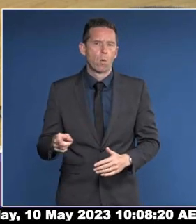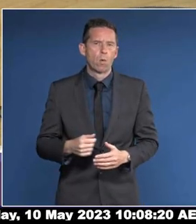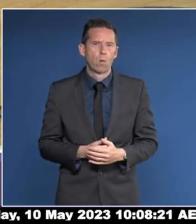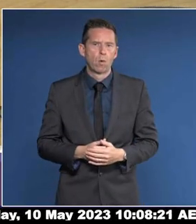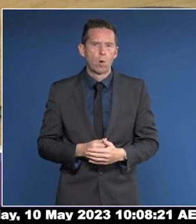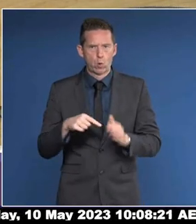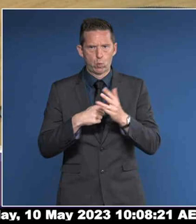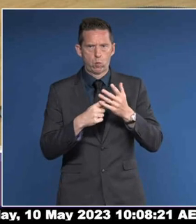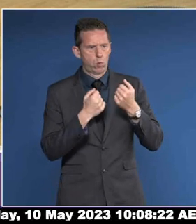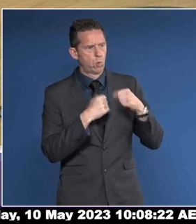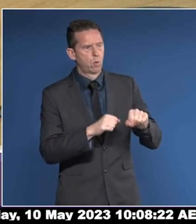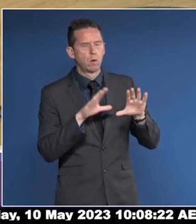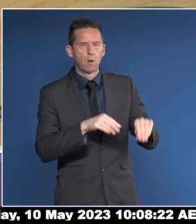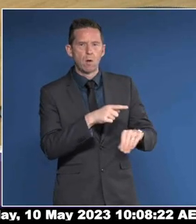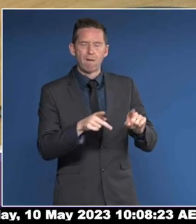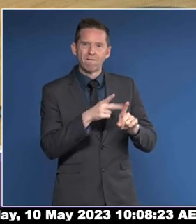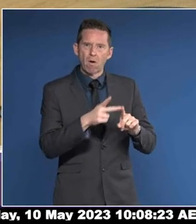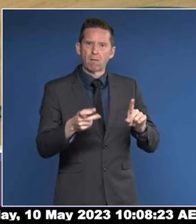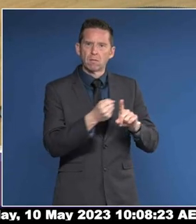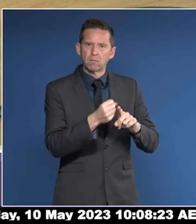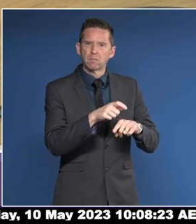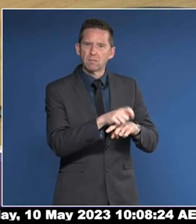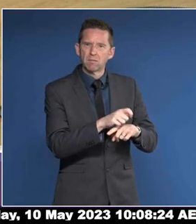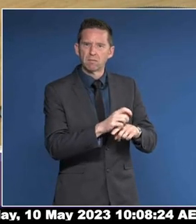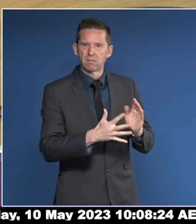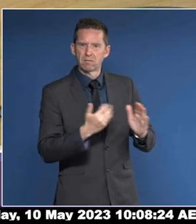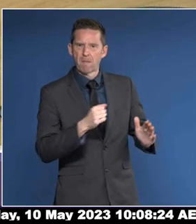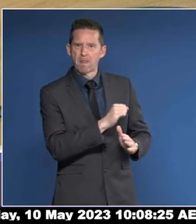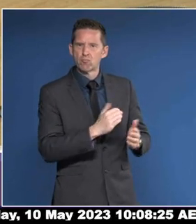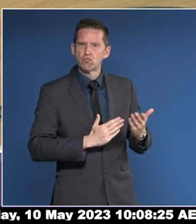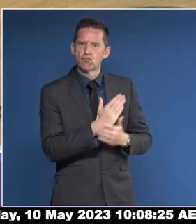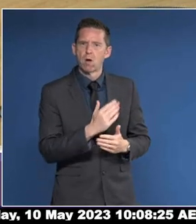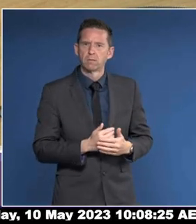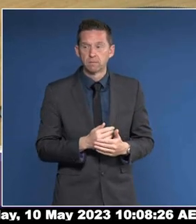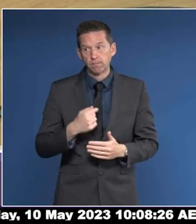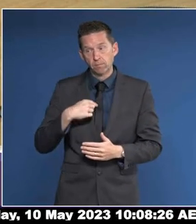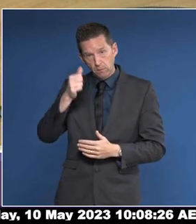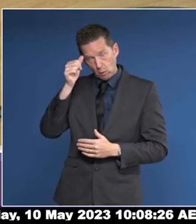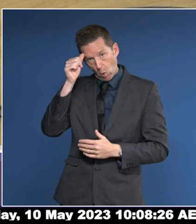the violence, abuse, neglect and deprivation of rights? I accept what you say earlier, you did things, but you could have done more?